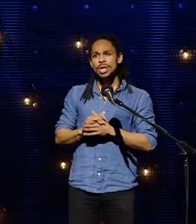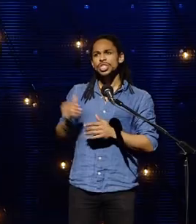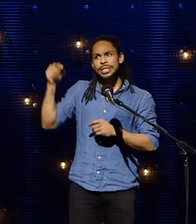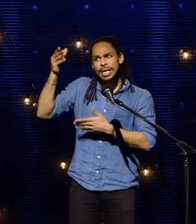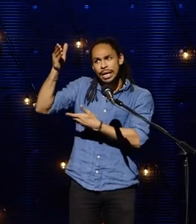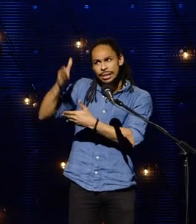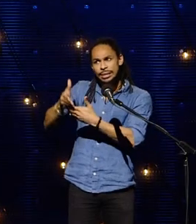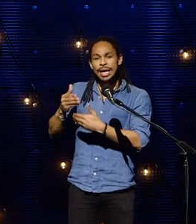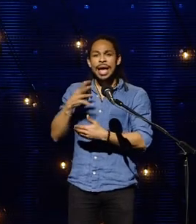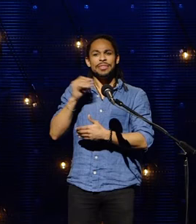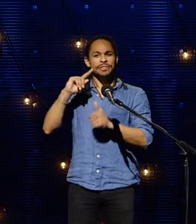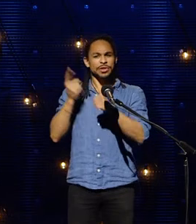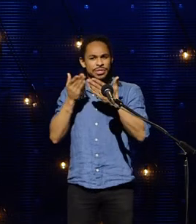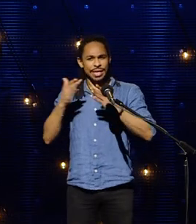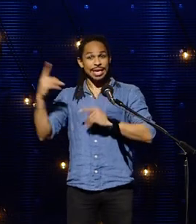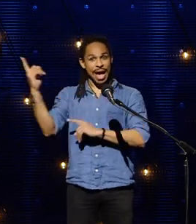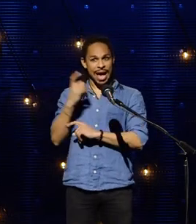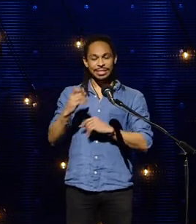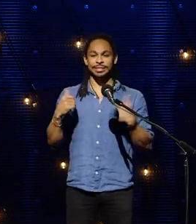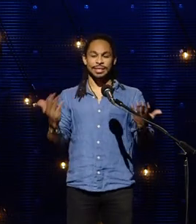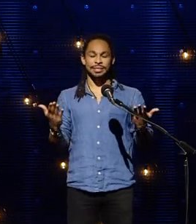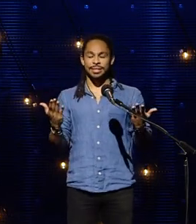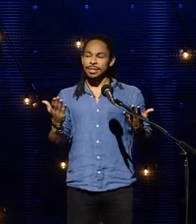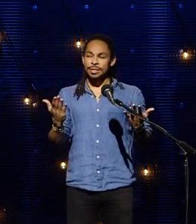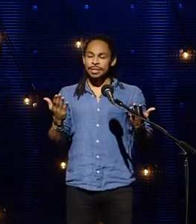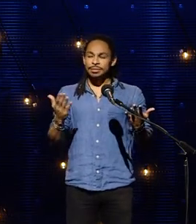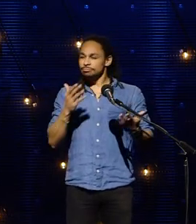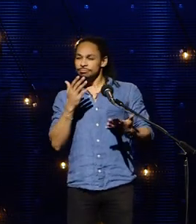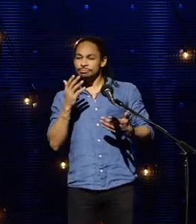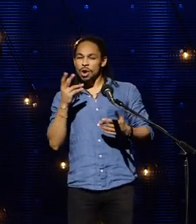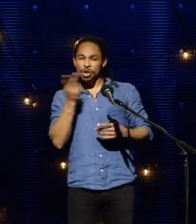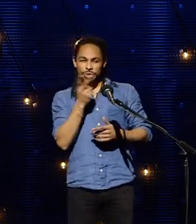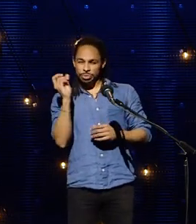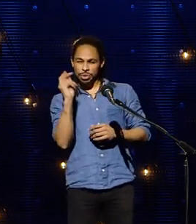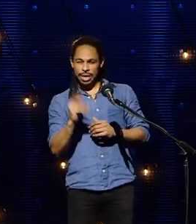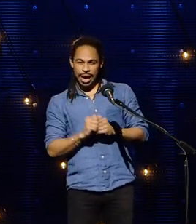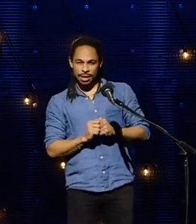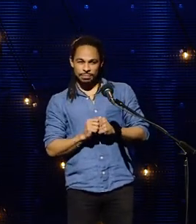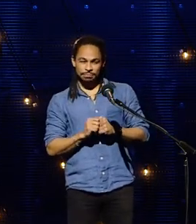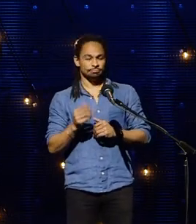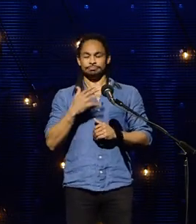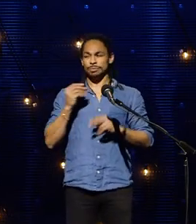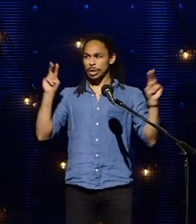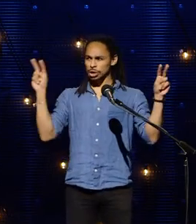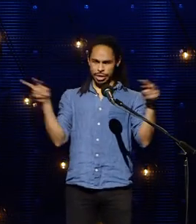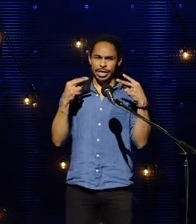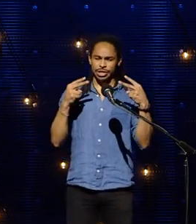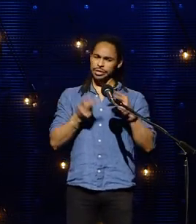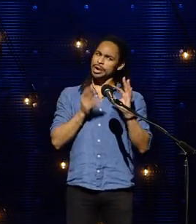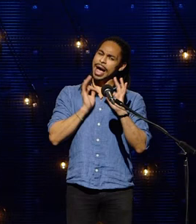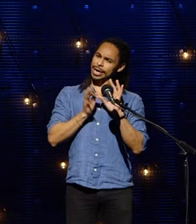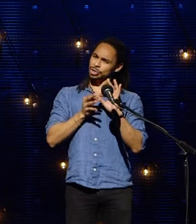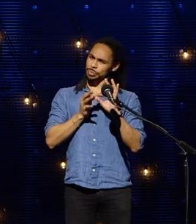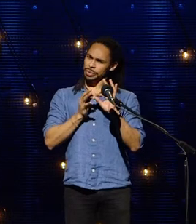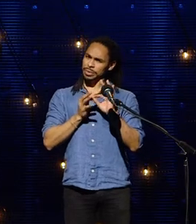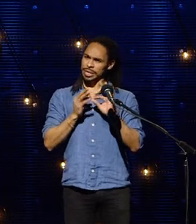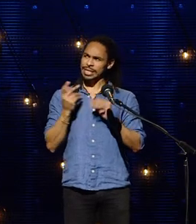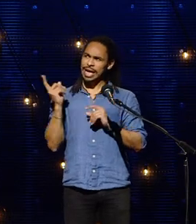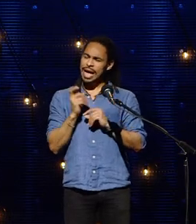She does, and the first thing he asks is, "Are you two okay?" We look at each other. I interpret what he's asked,